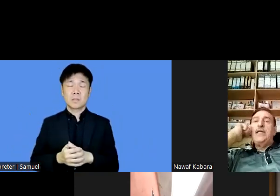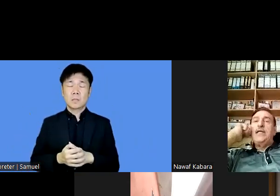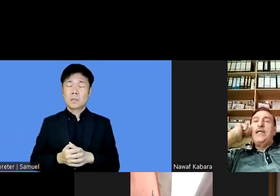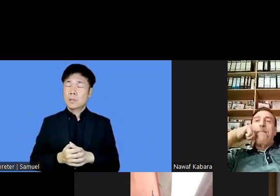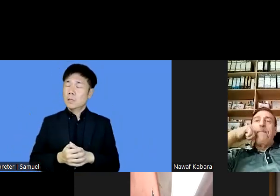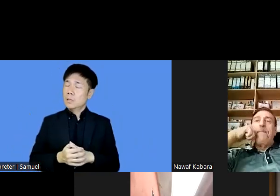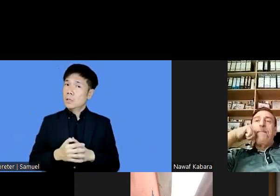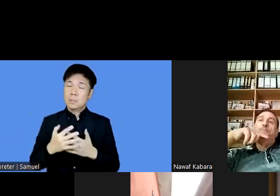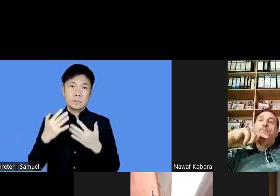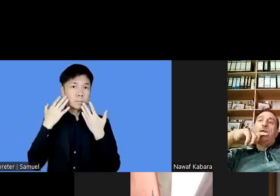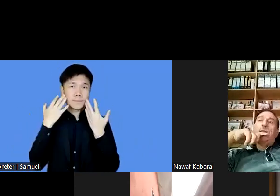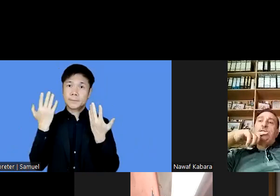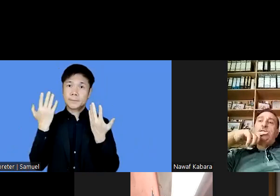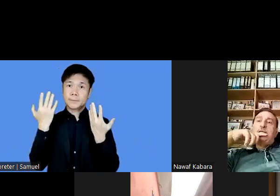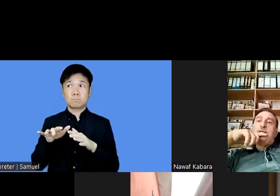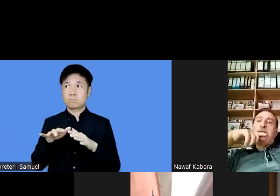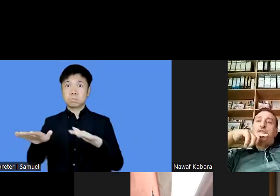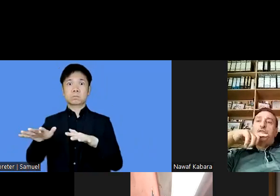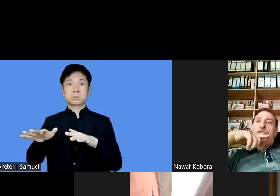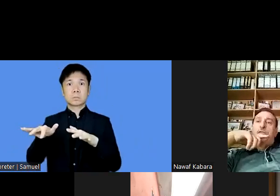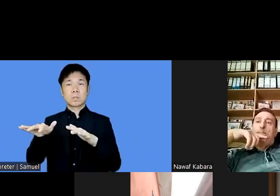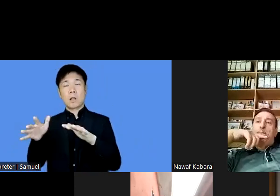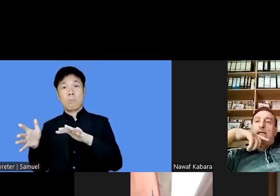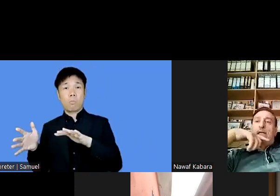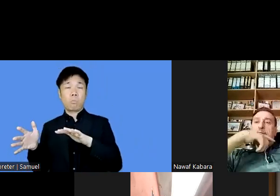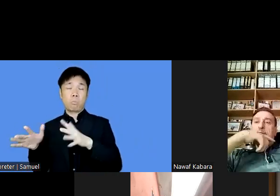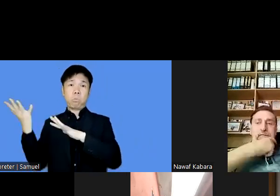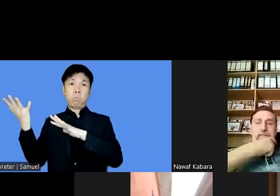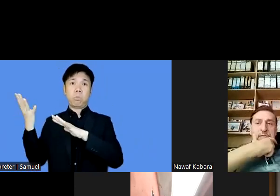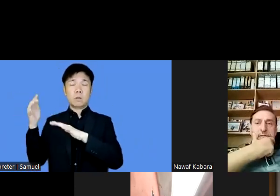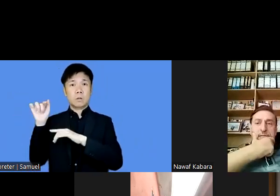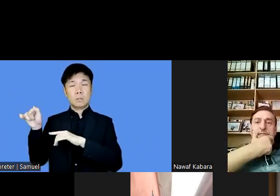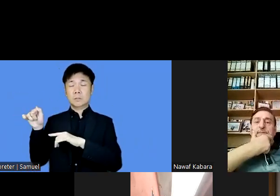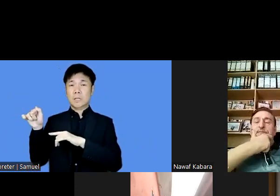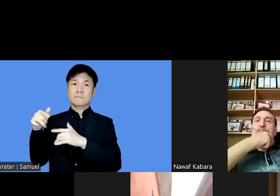It's natural made disasters.